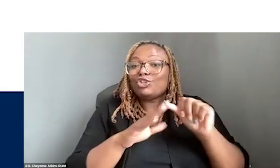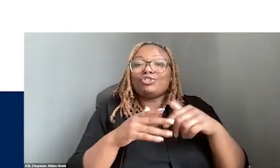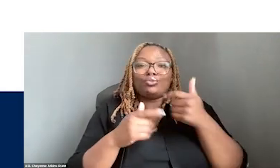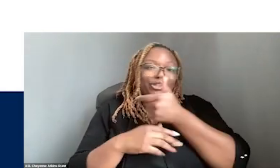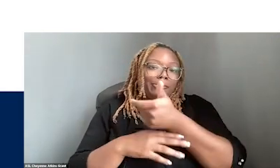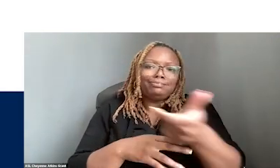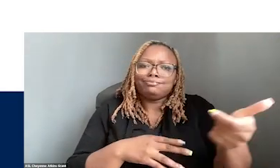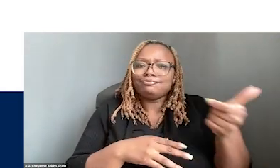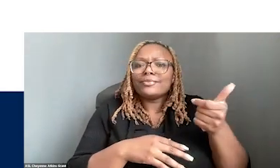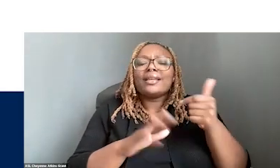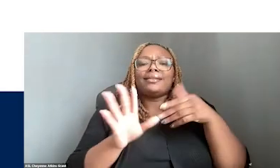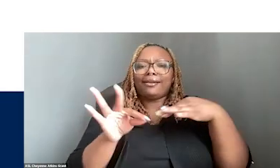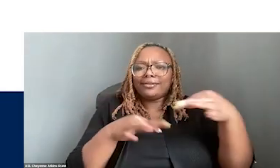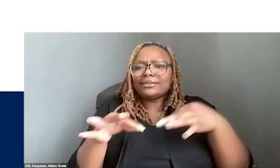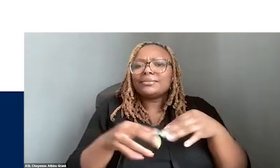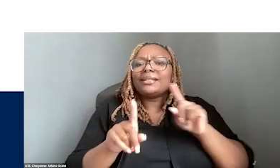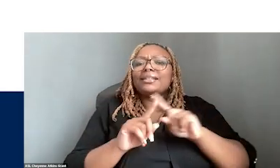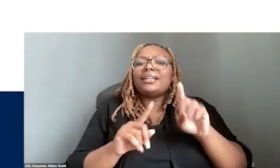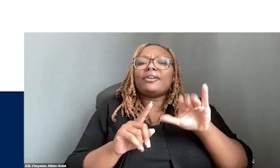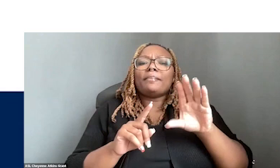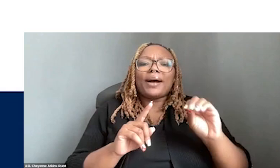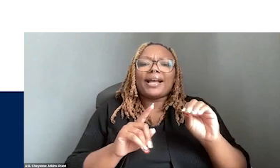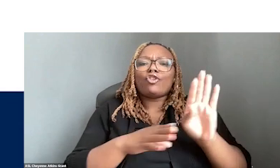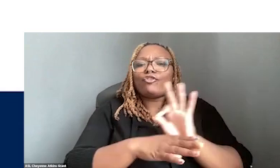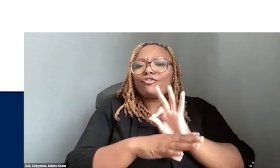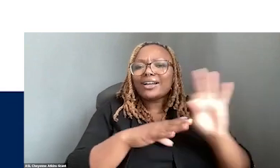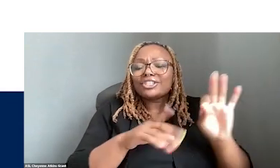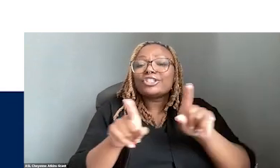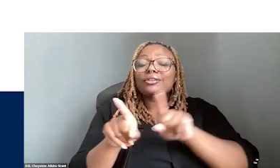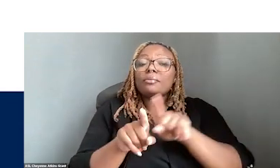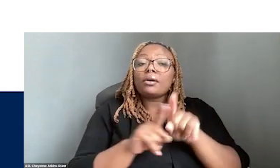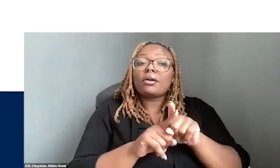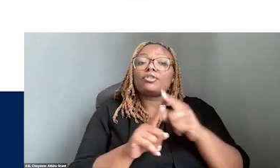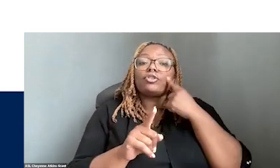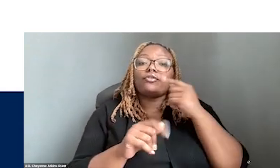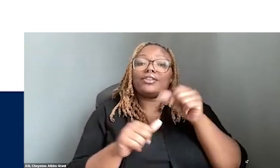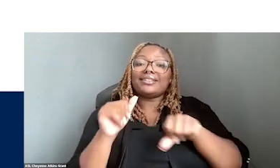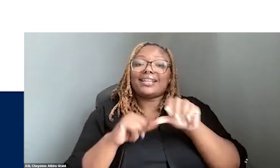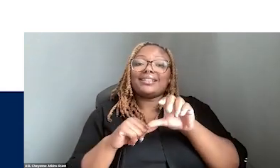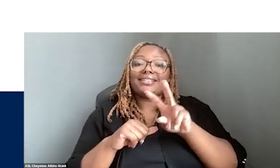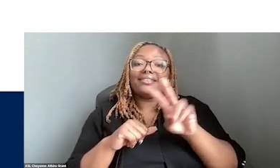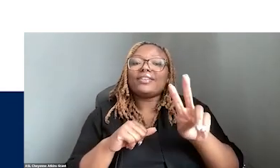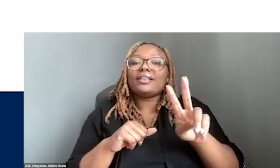that shows all these myNCBI features in addition to SciENcv. We show you how to use the bibliography.